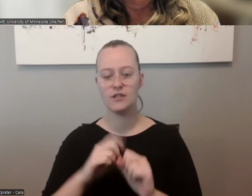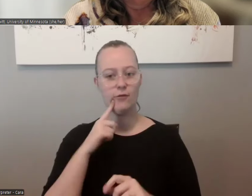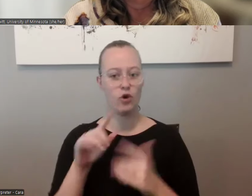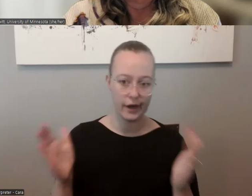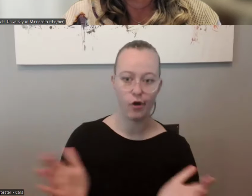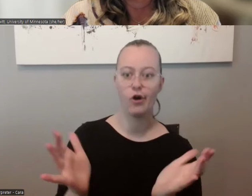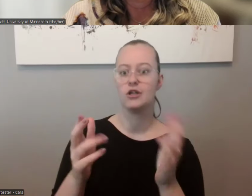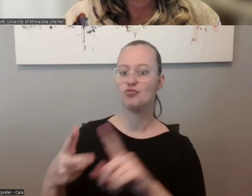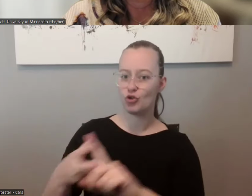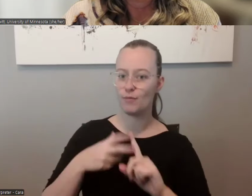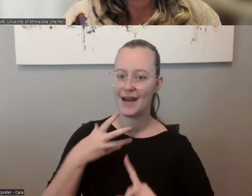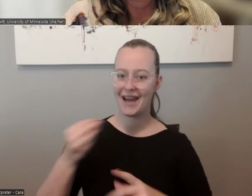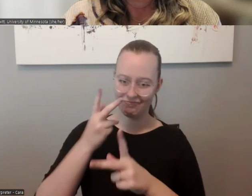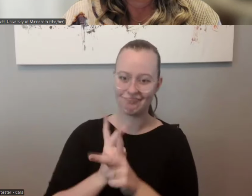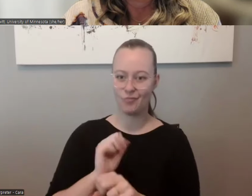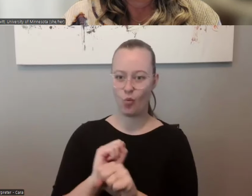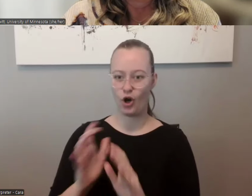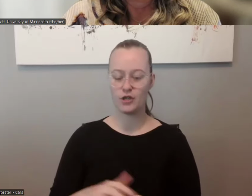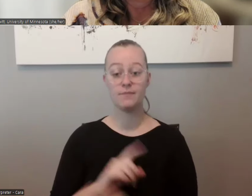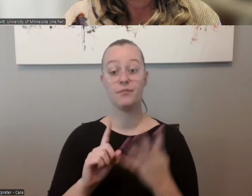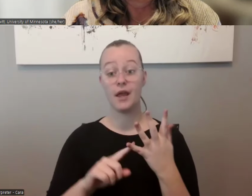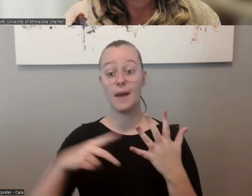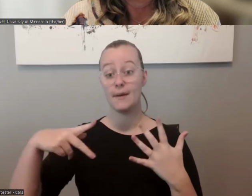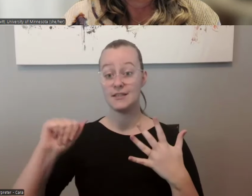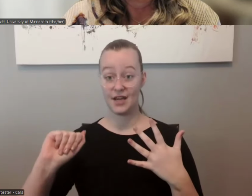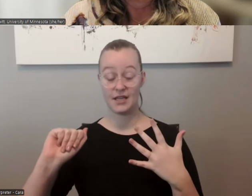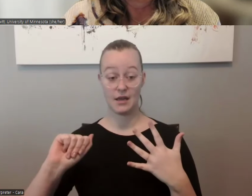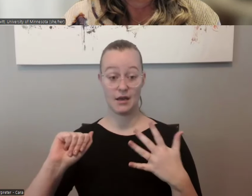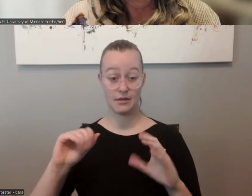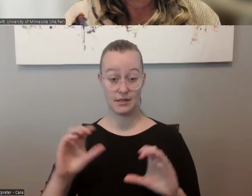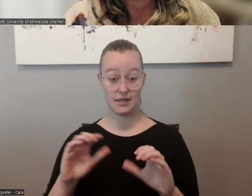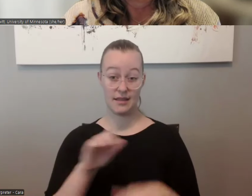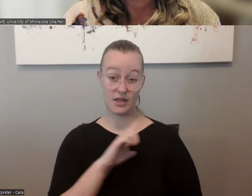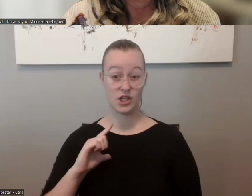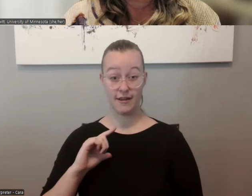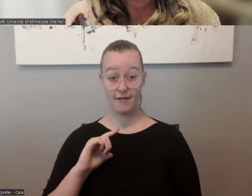increase the recruitment and retention of workers. Pennsylvania directed the Legislative Budget and Finance Committee